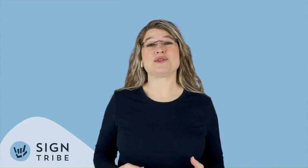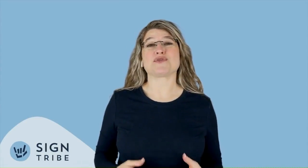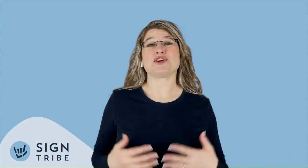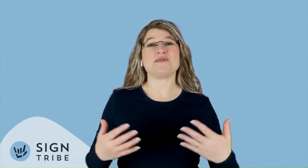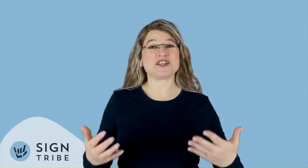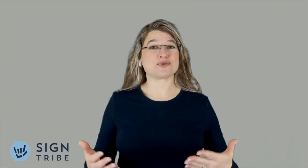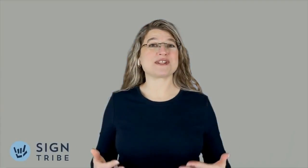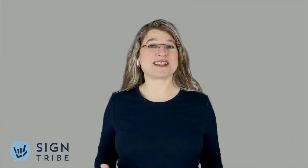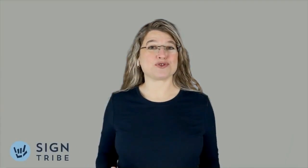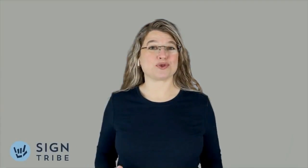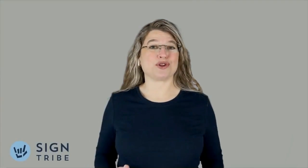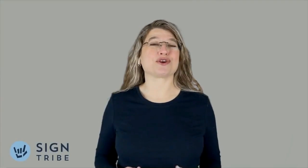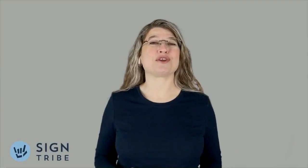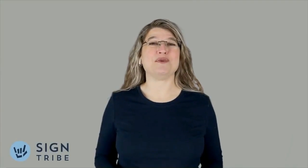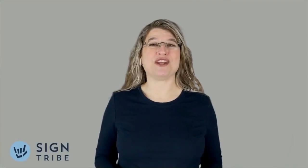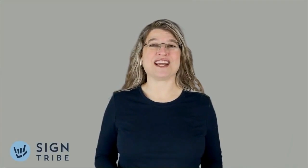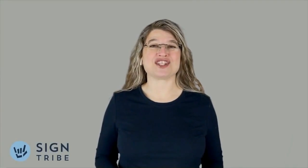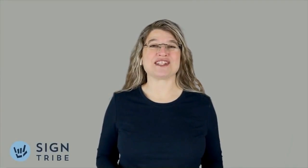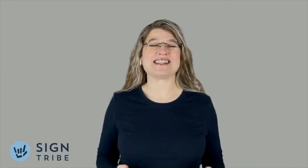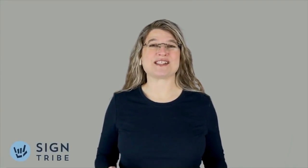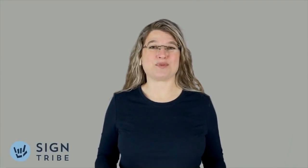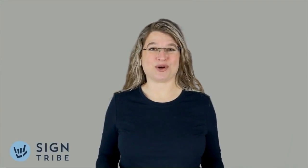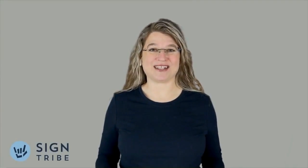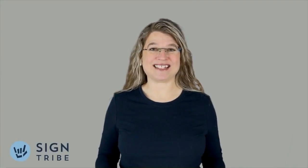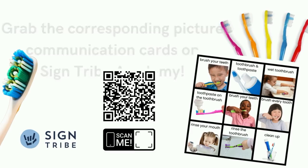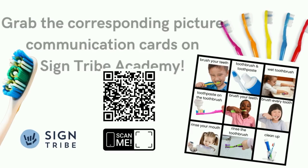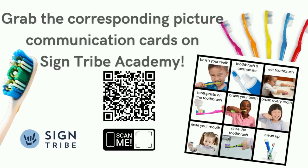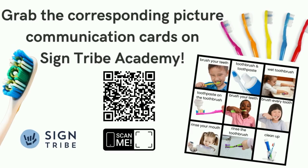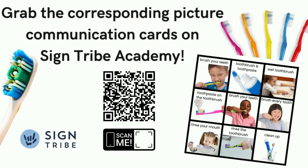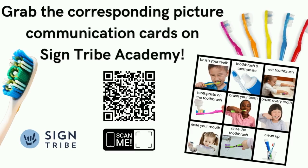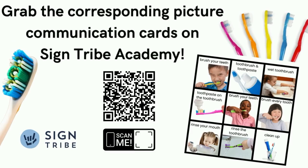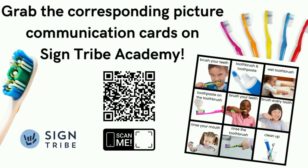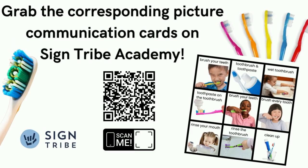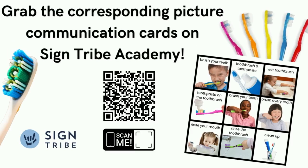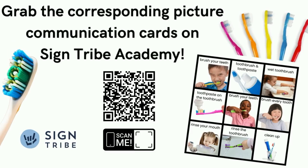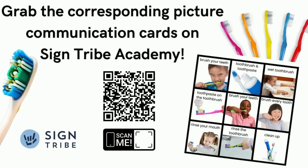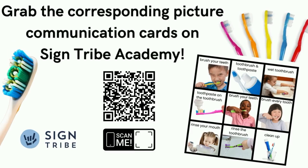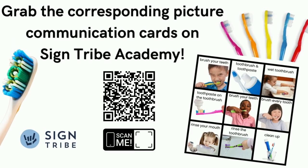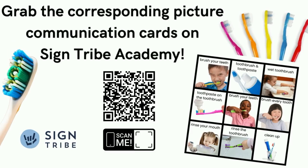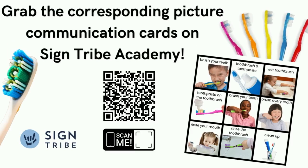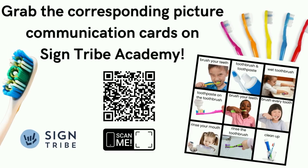for your visual schedule or communication support.